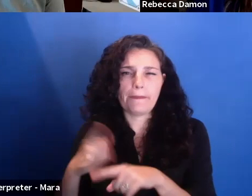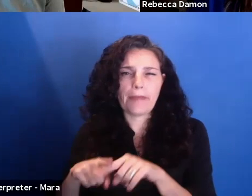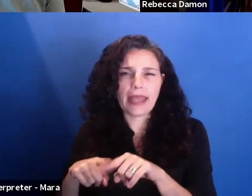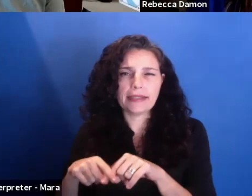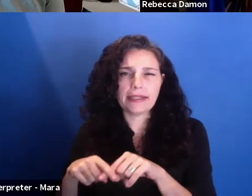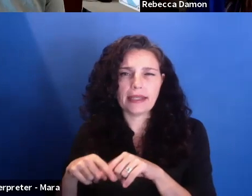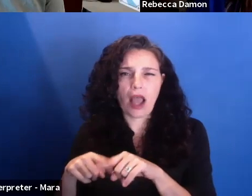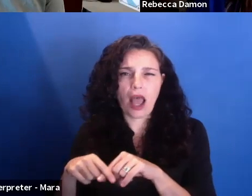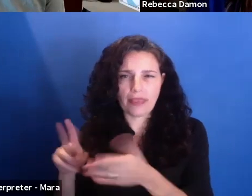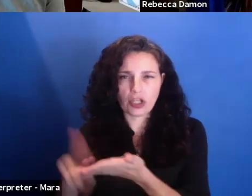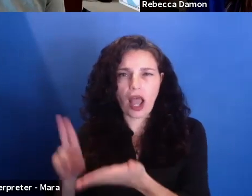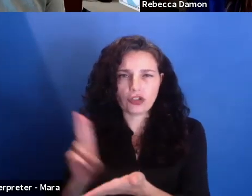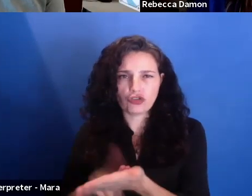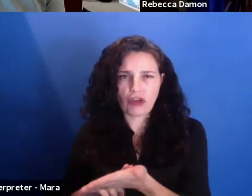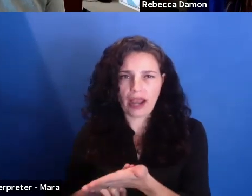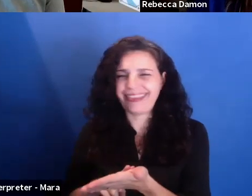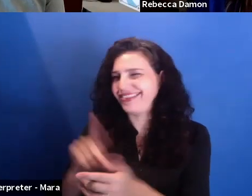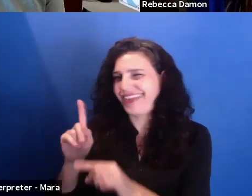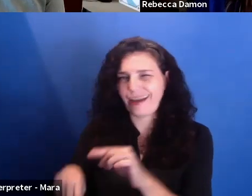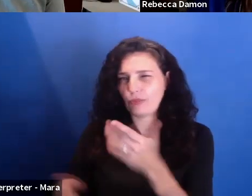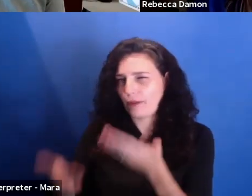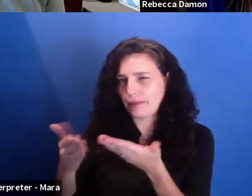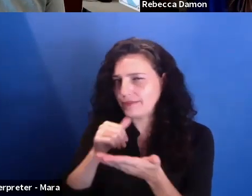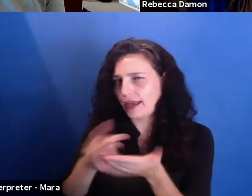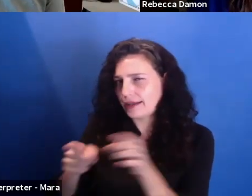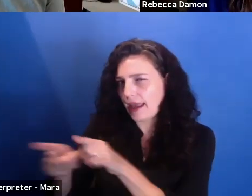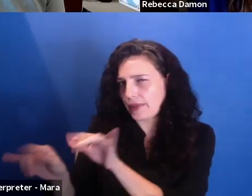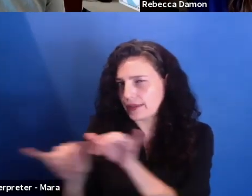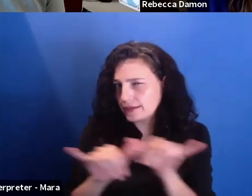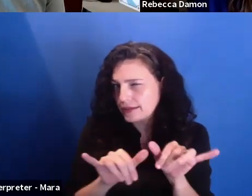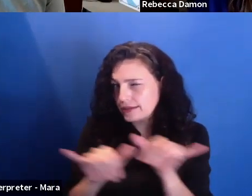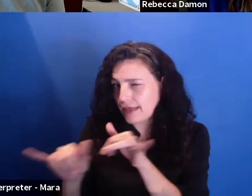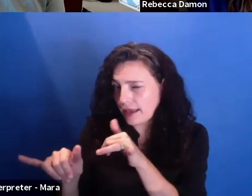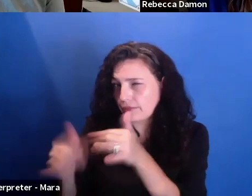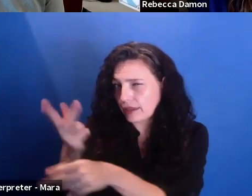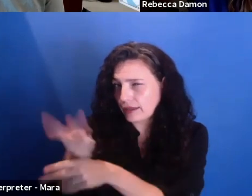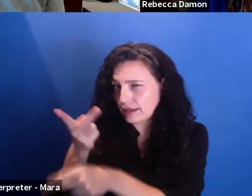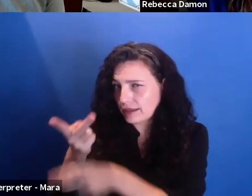So that studio teacher will be on set carrying out that welfare role. They'll be tested in accordance with